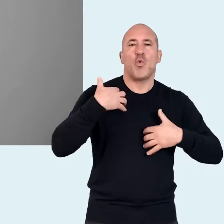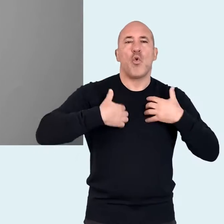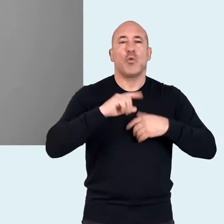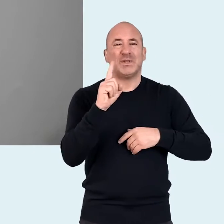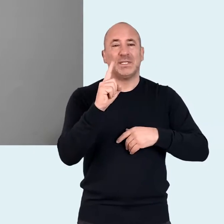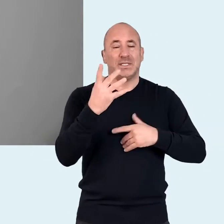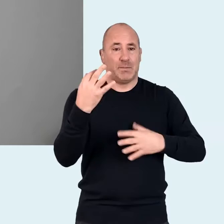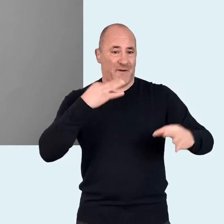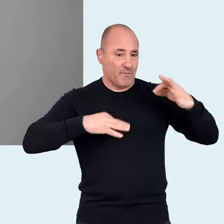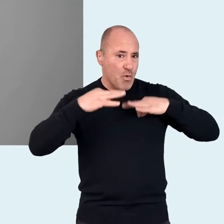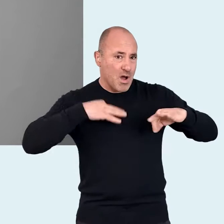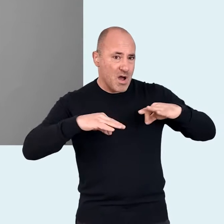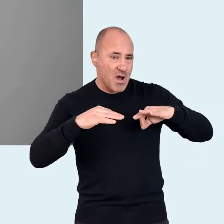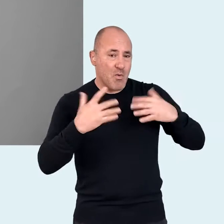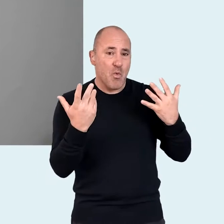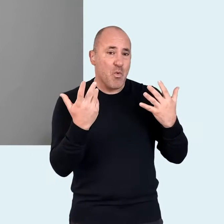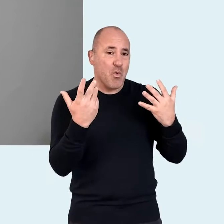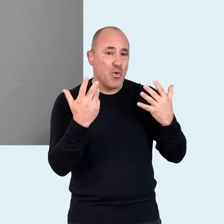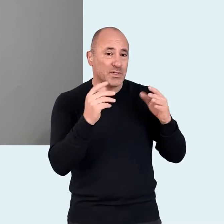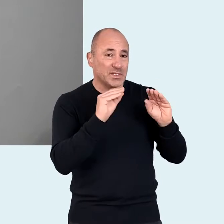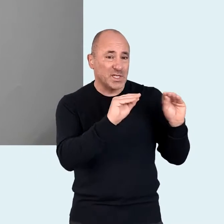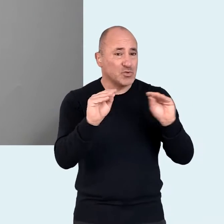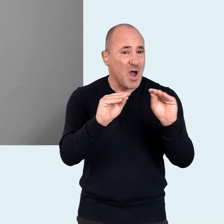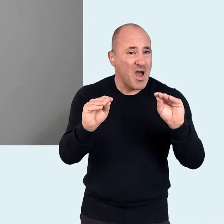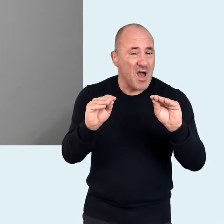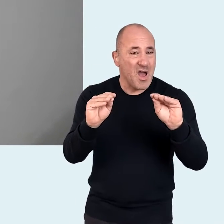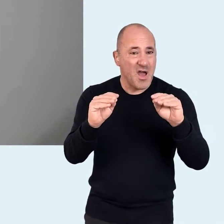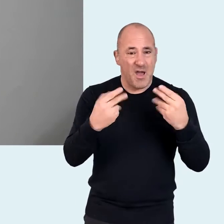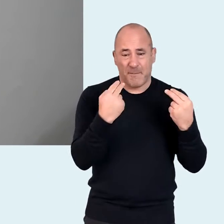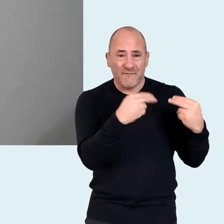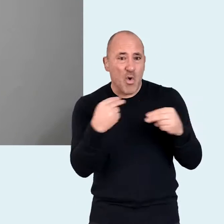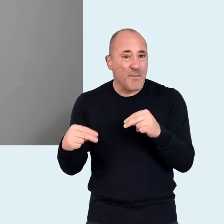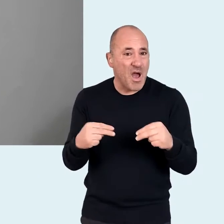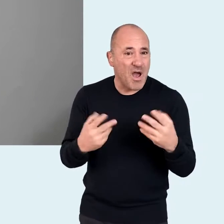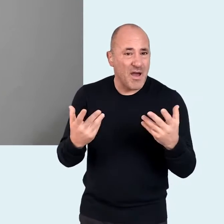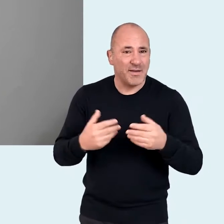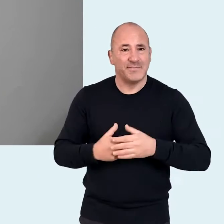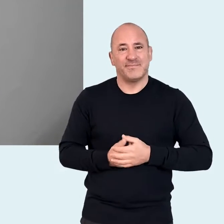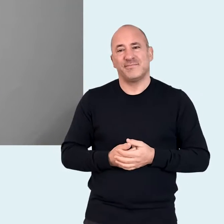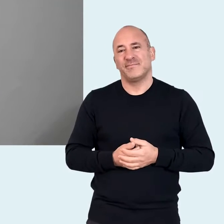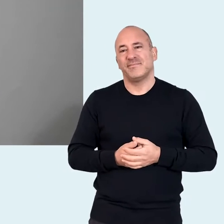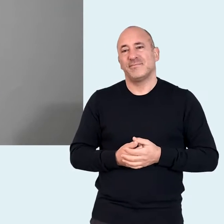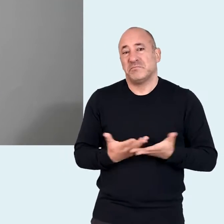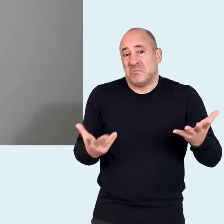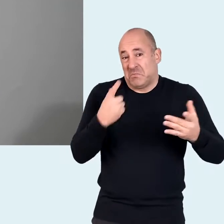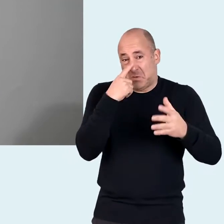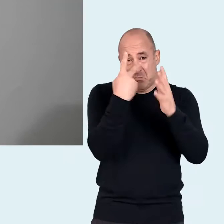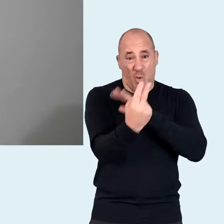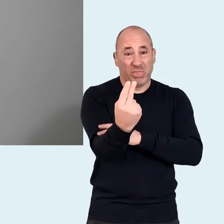your primary interest is in being a performer or a teacher. Of course, you can be both,